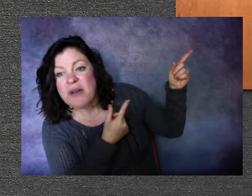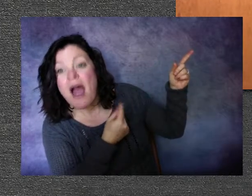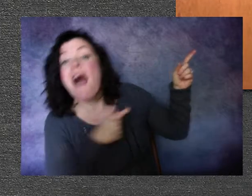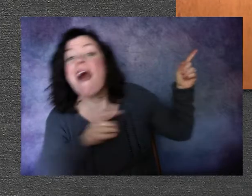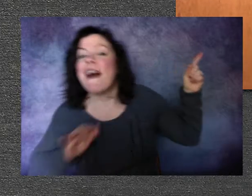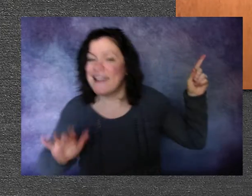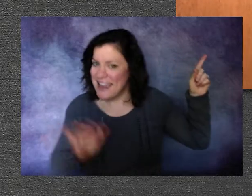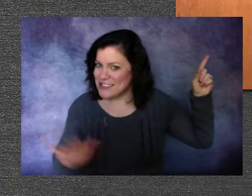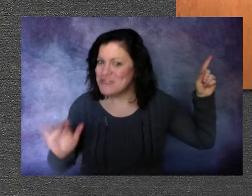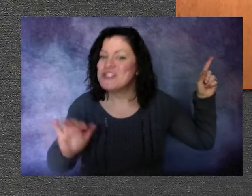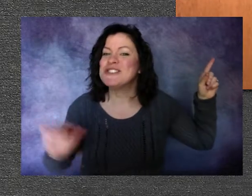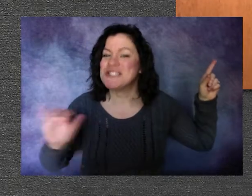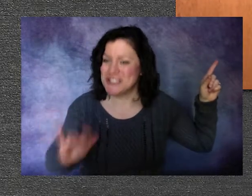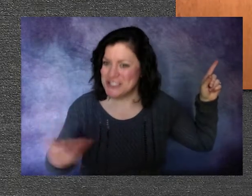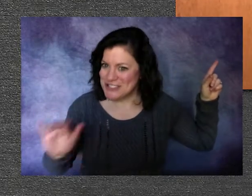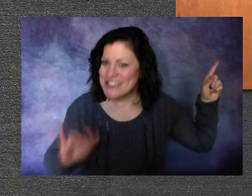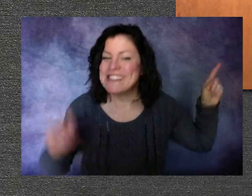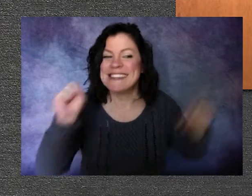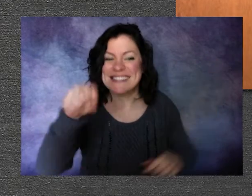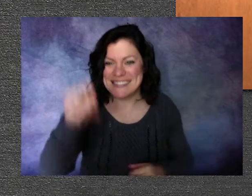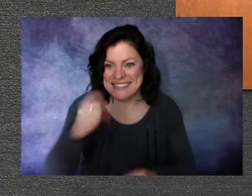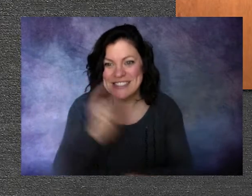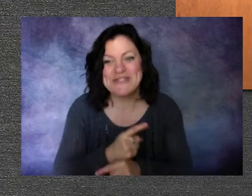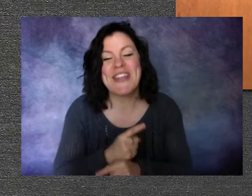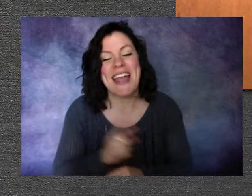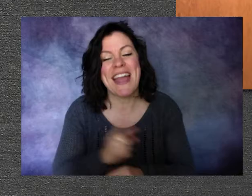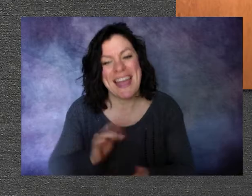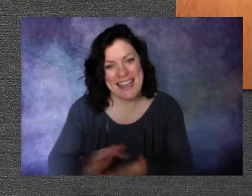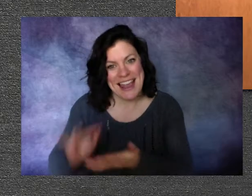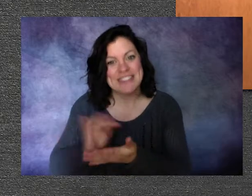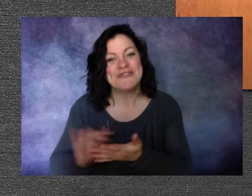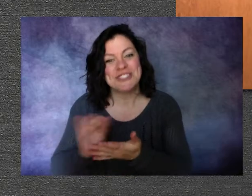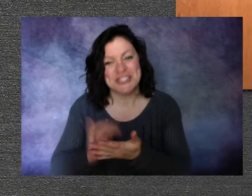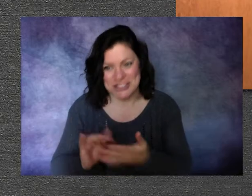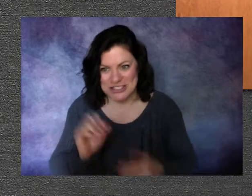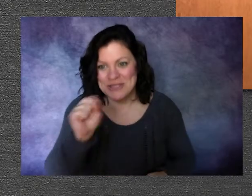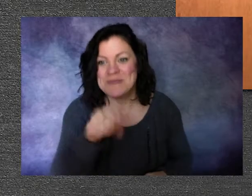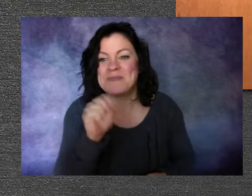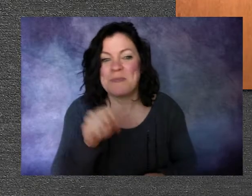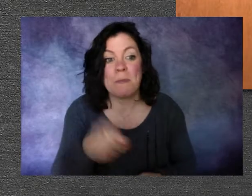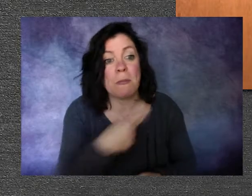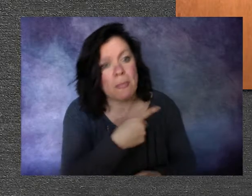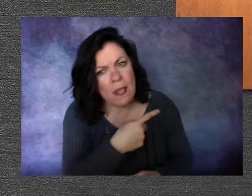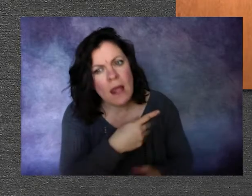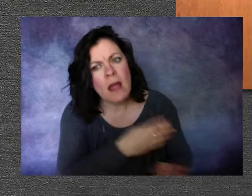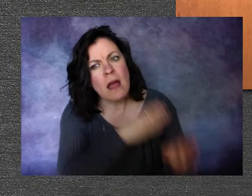Oh yeah, it's called a cash register. I see a cash register.